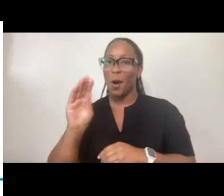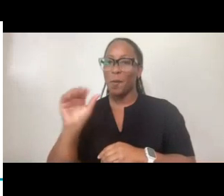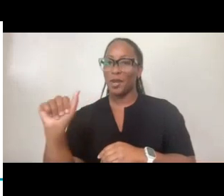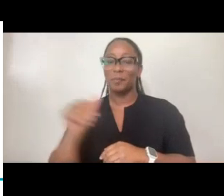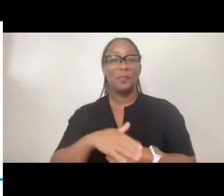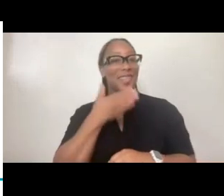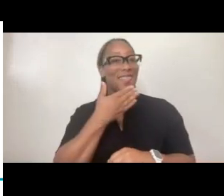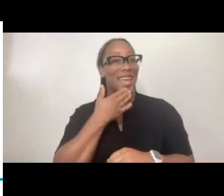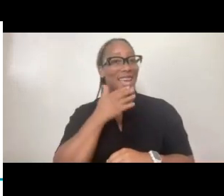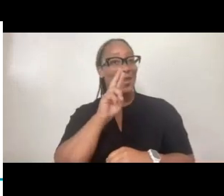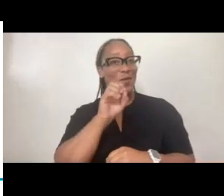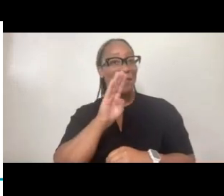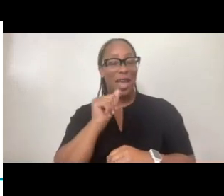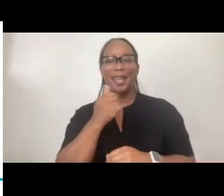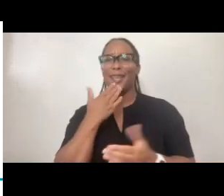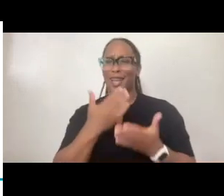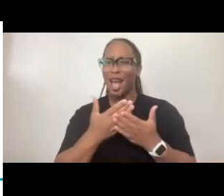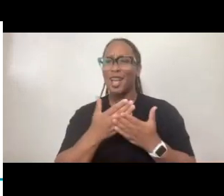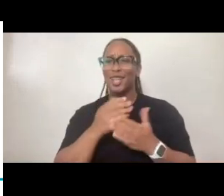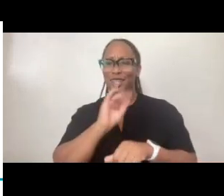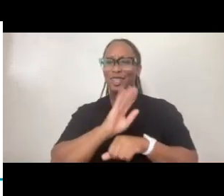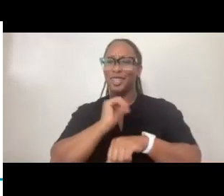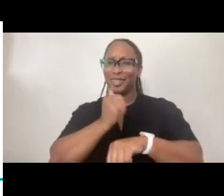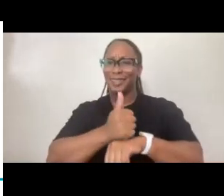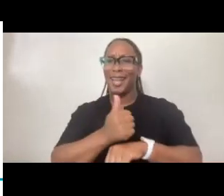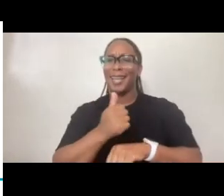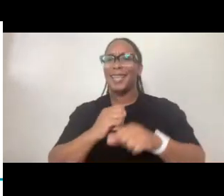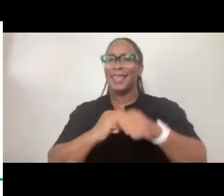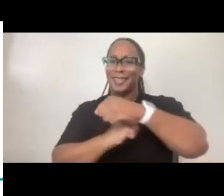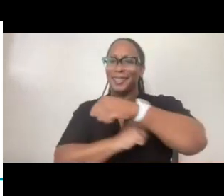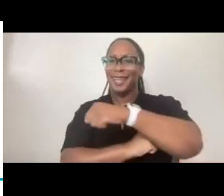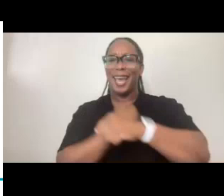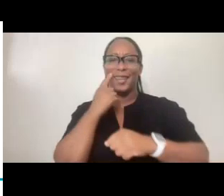Thank you, Rebecca. And you've you've done a great job of setting the stage for what we're about.